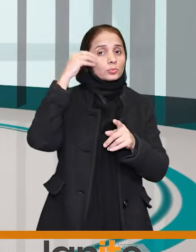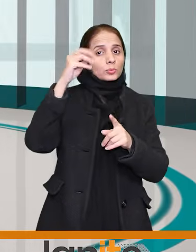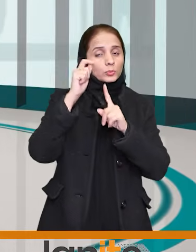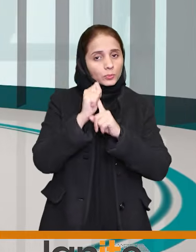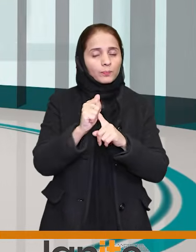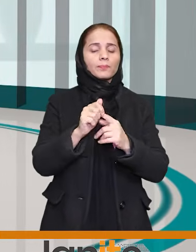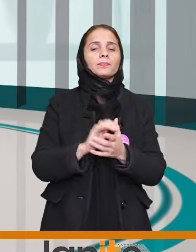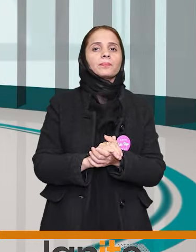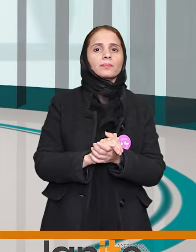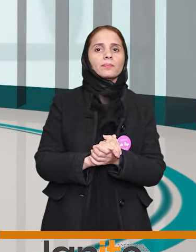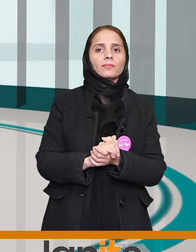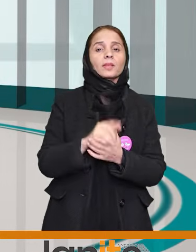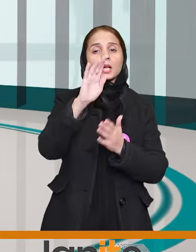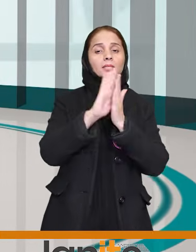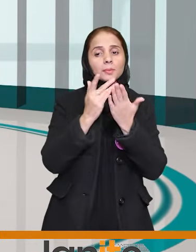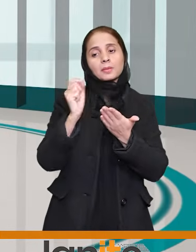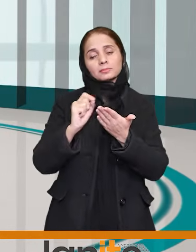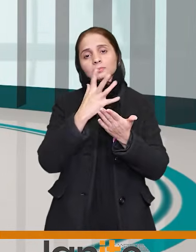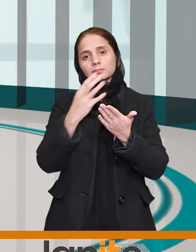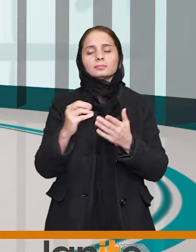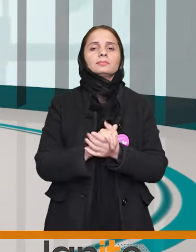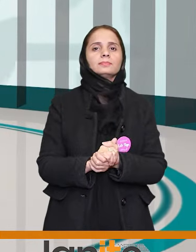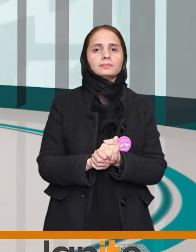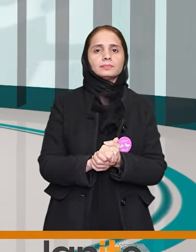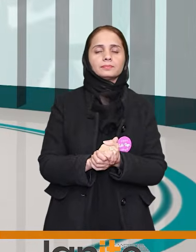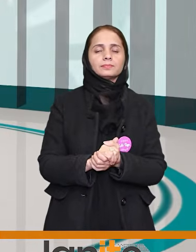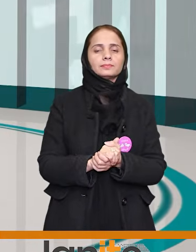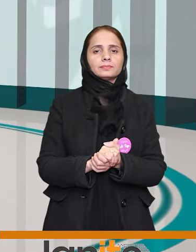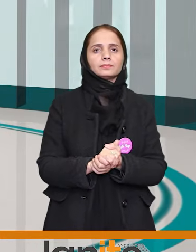Have your copy and pen ready. So, the first thing which you need to understand